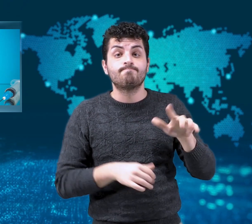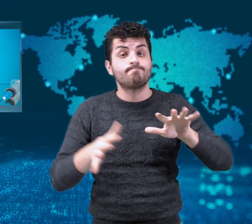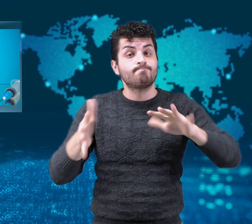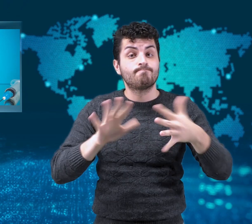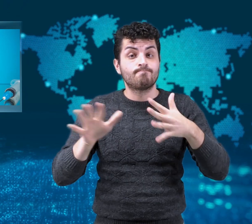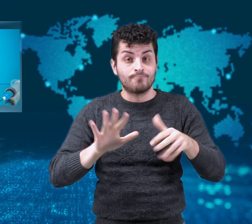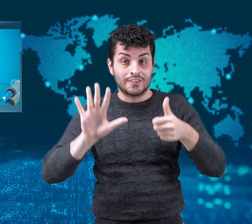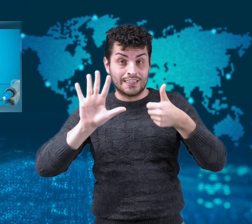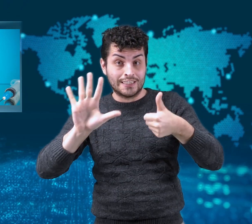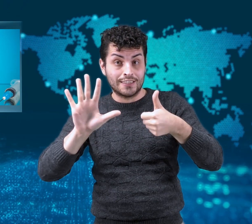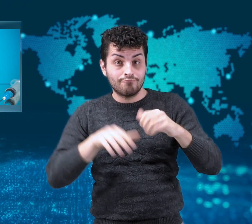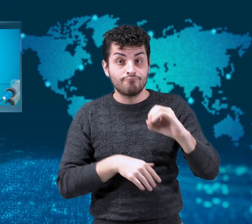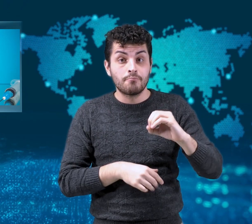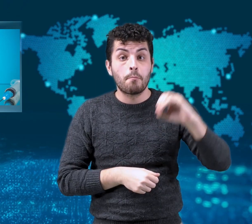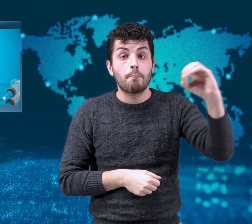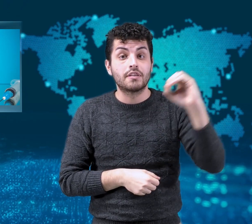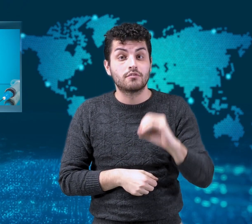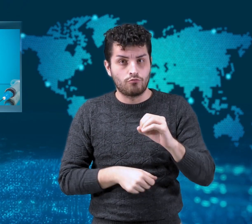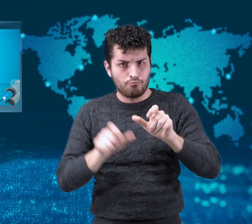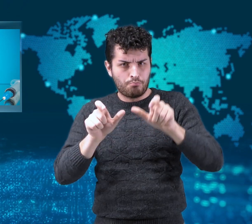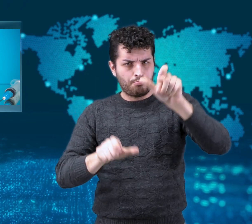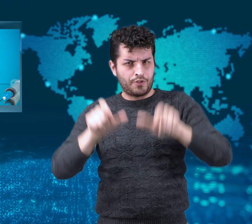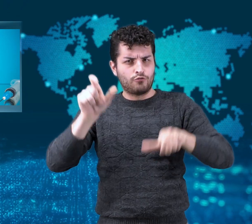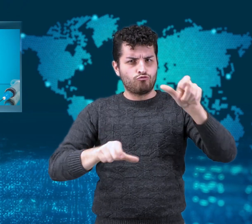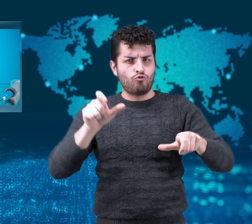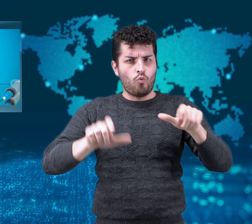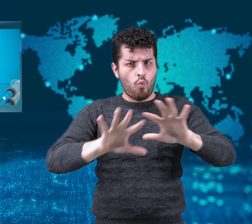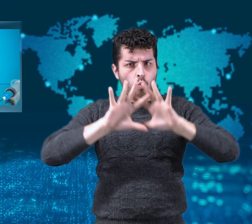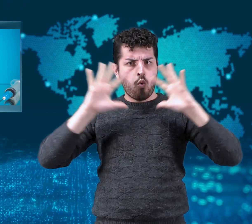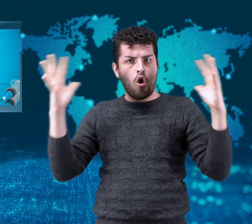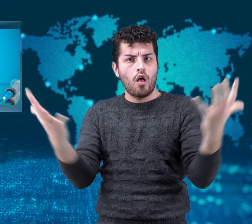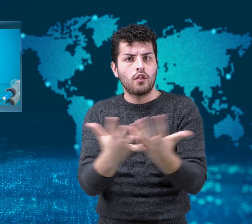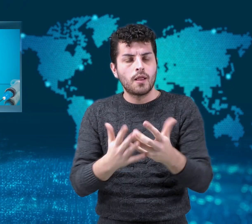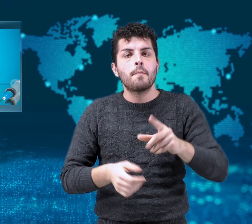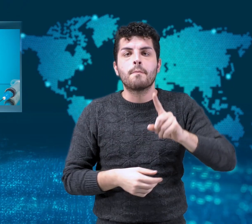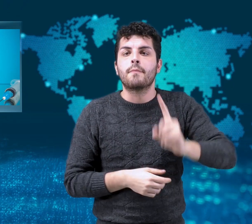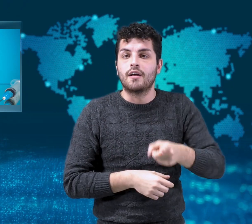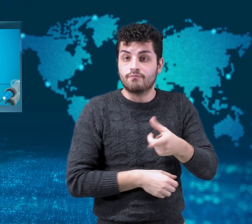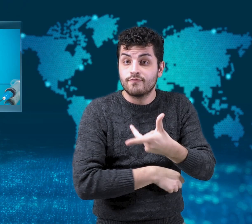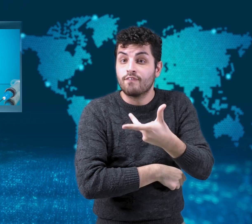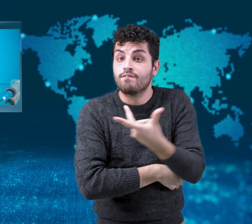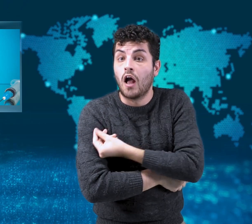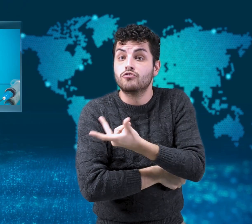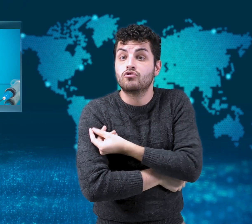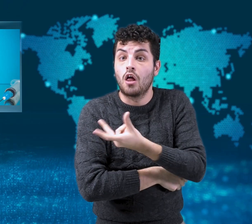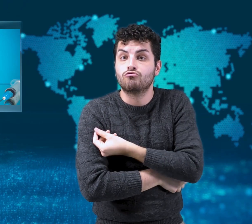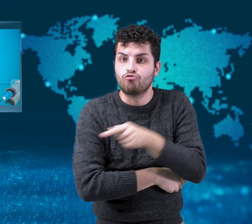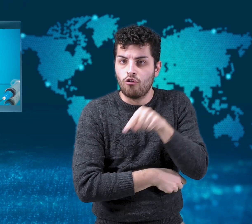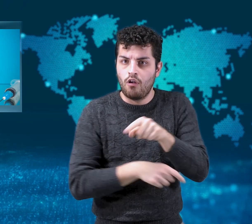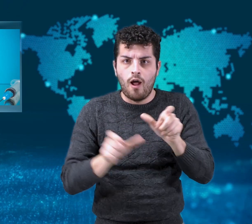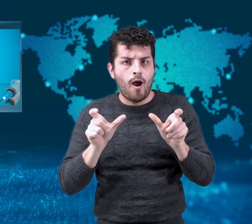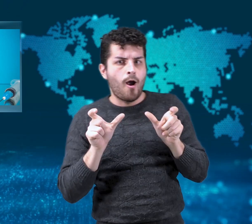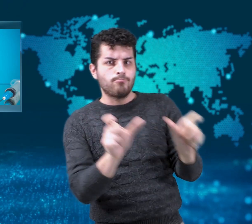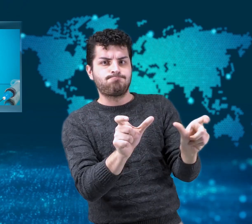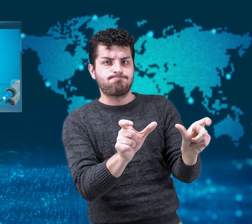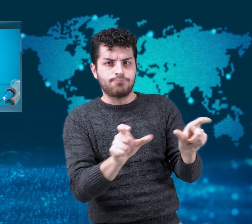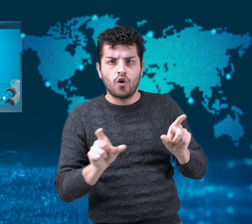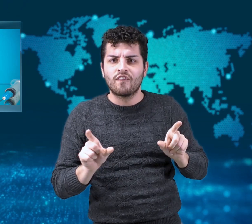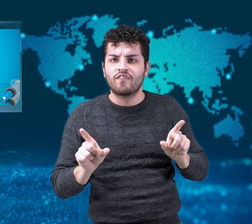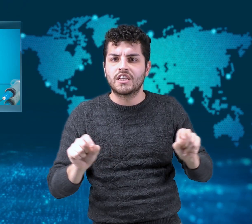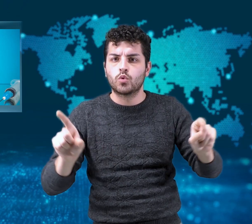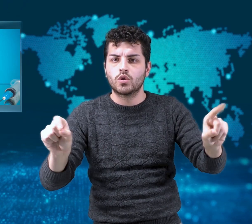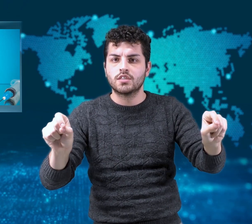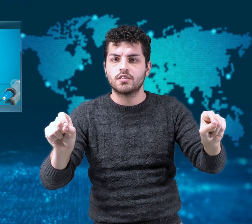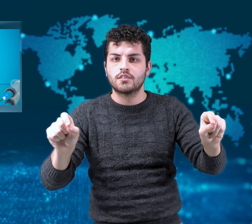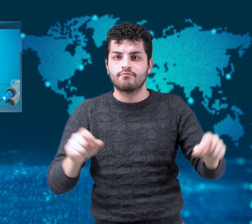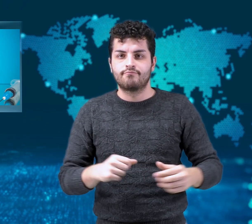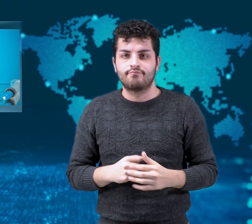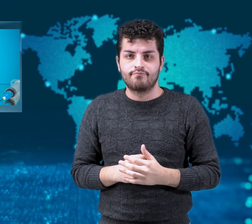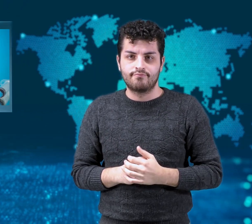world population needs to be vaccinated in order to control the virus.